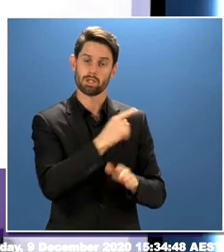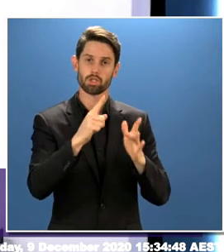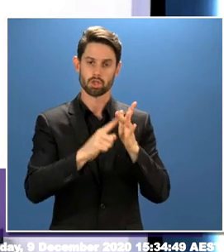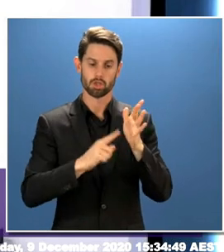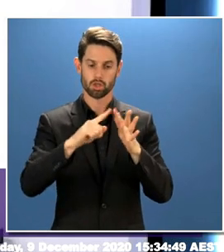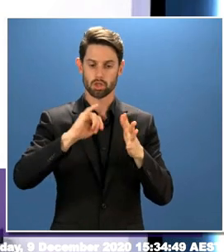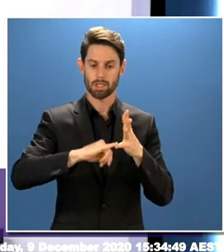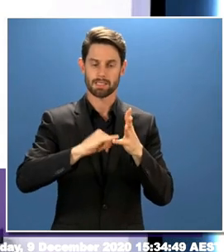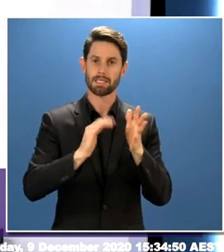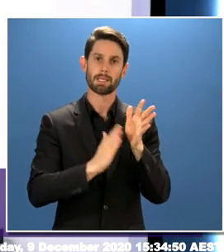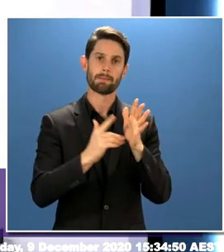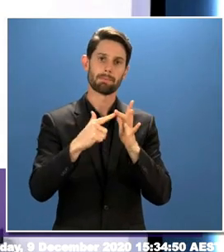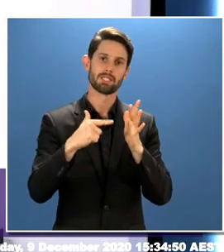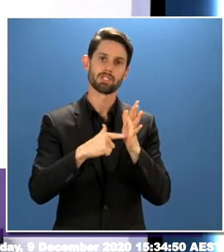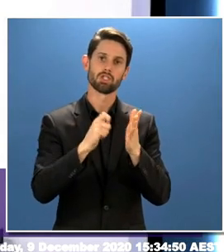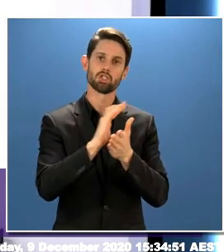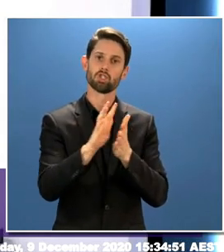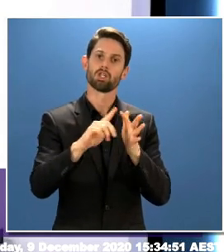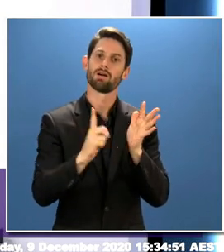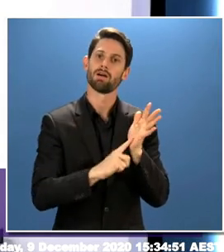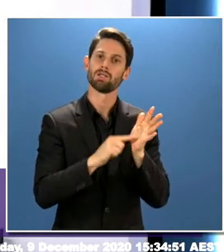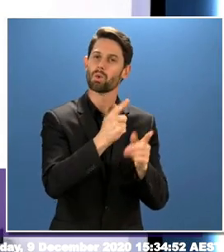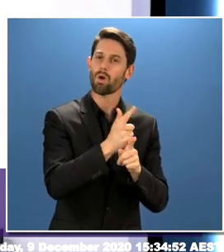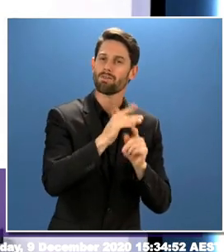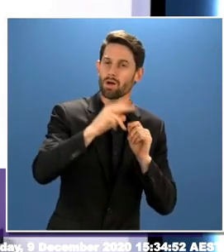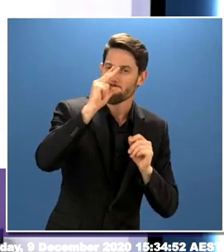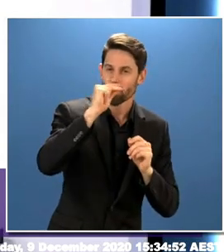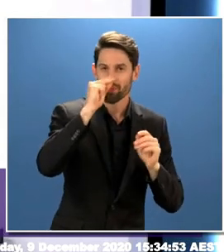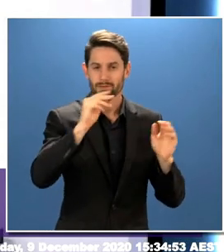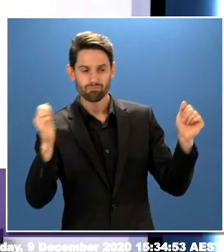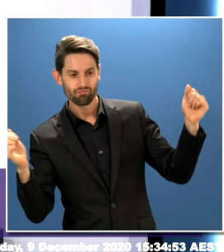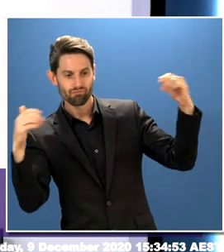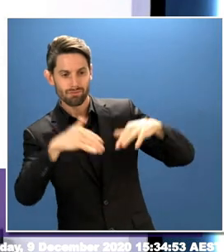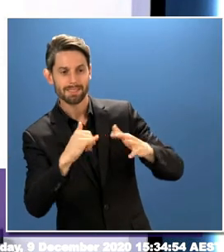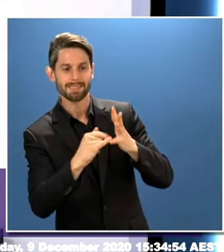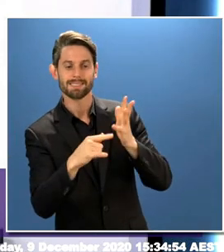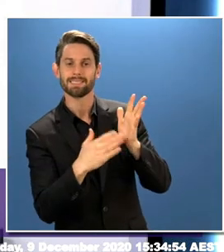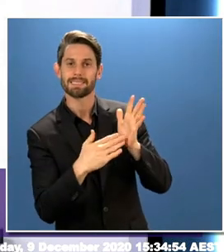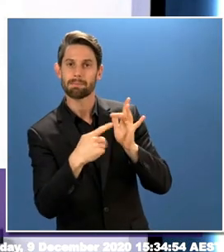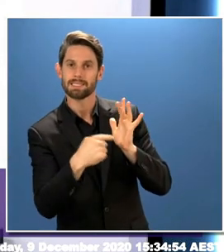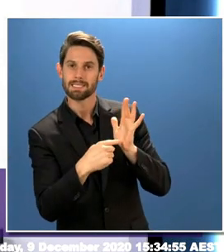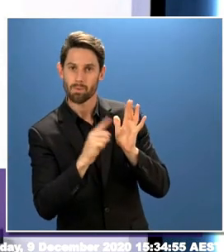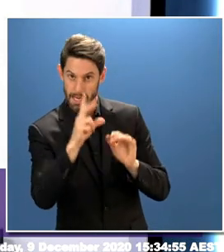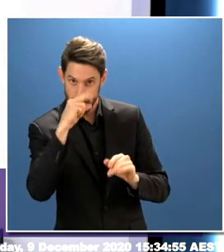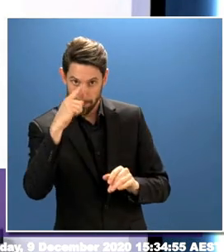recent summit involving young people, and what you say is very much an echo of what came from that summit.